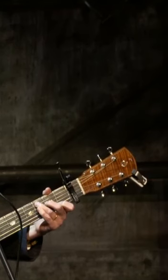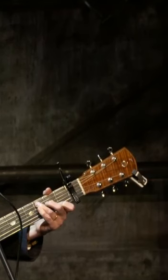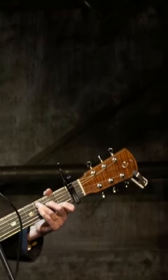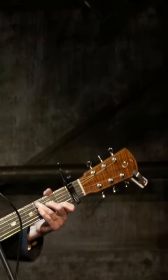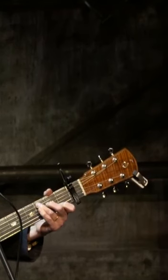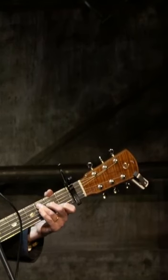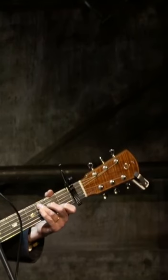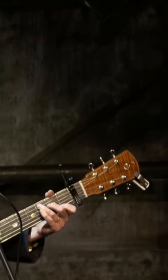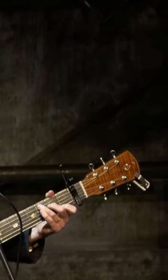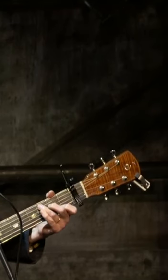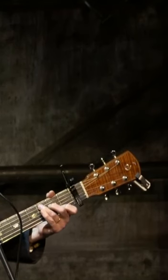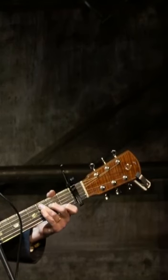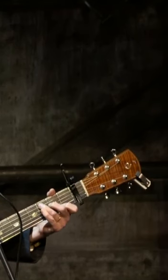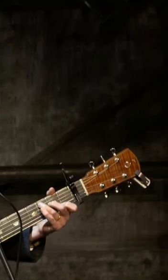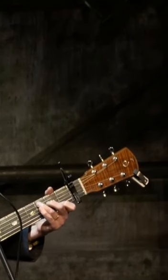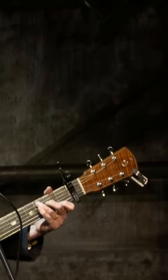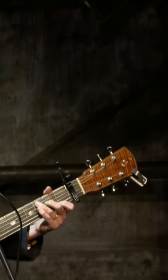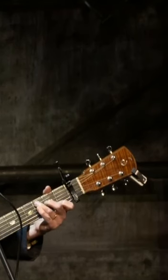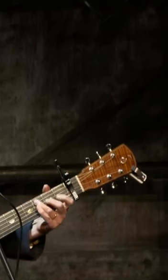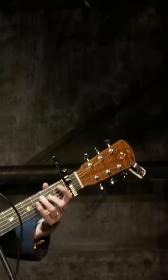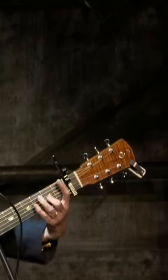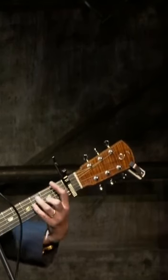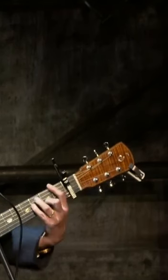# Why wouldn't you want that too?